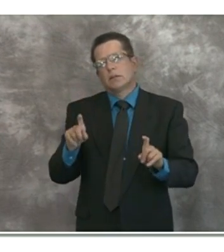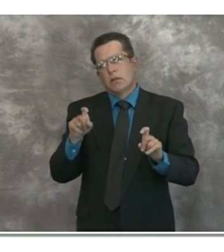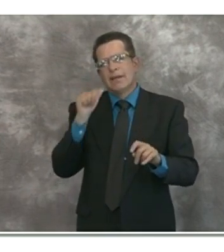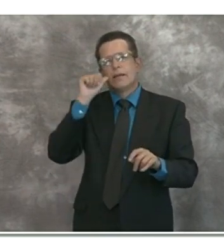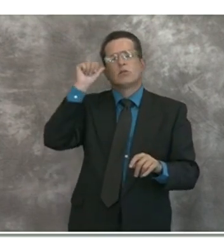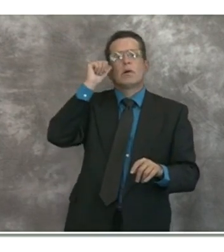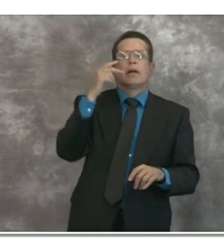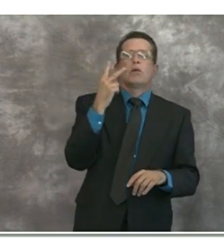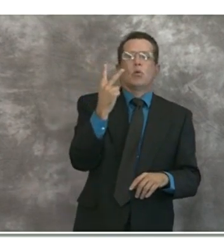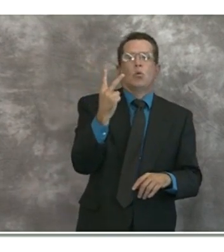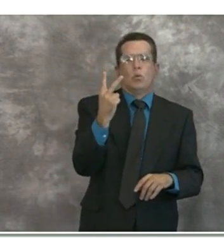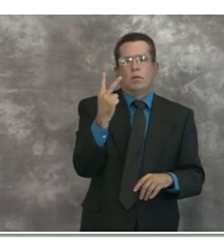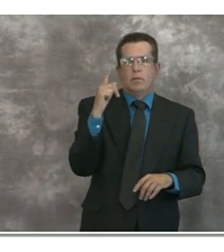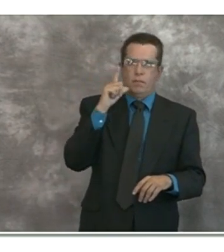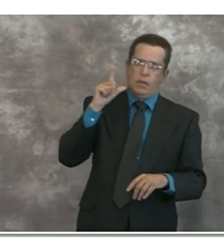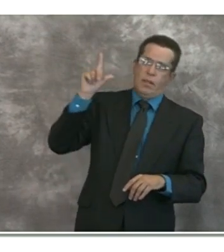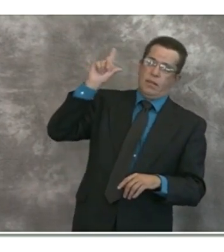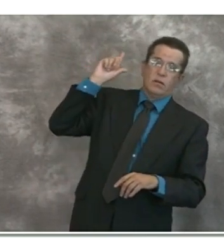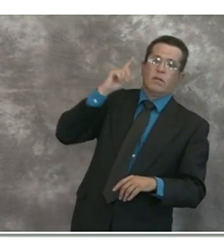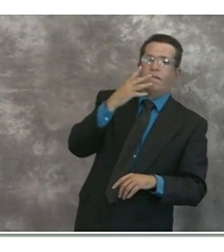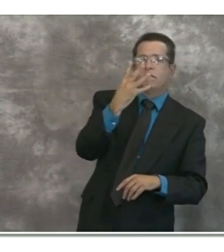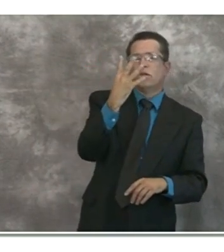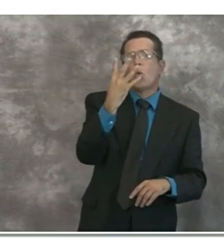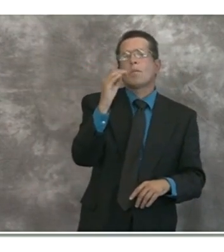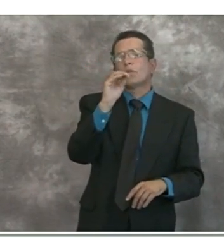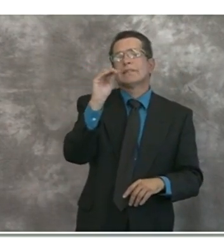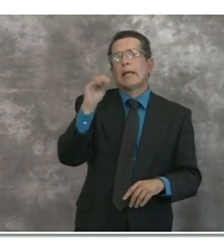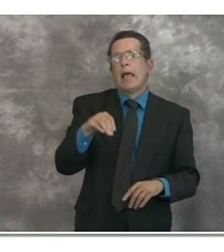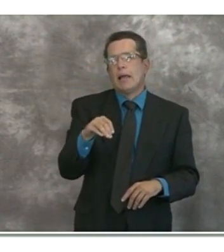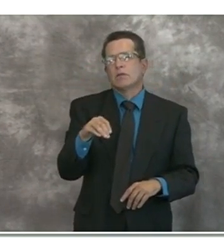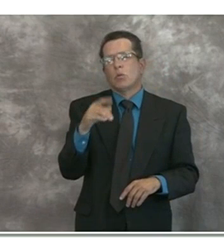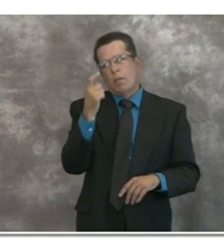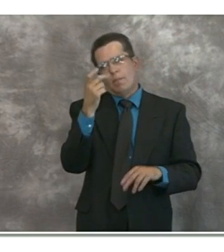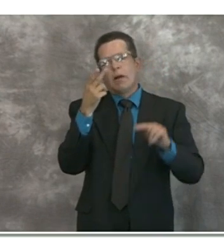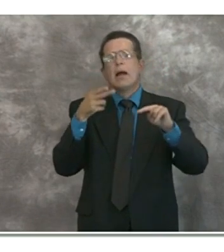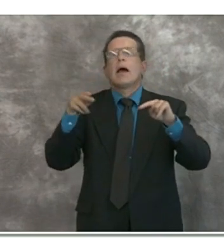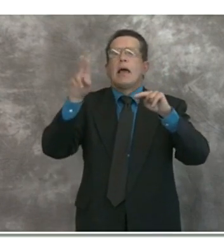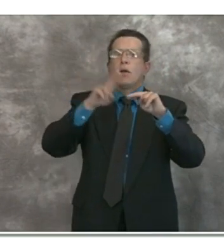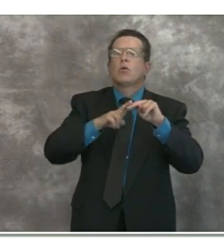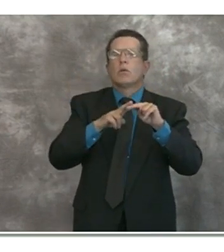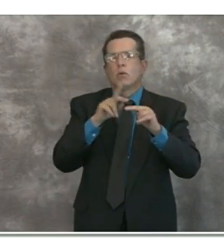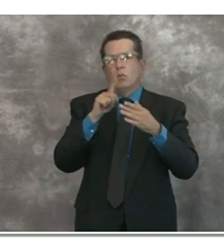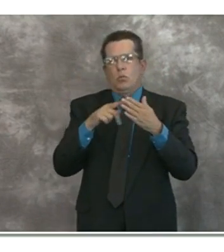844. THIS PUTS US AT A 4%. POSITIVE OUT OF THOSE TESTED.